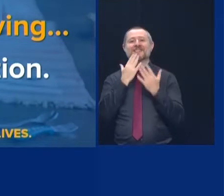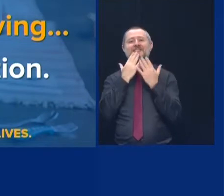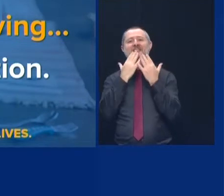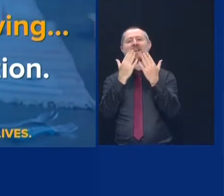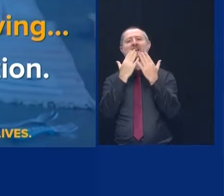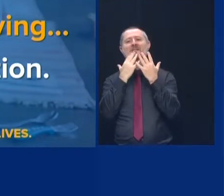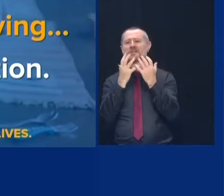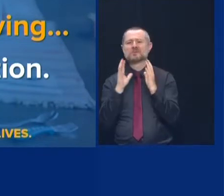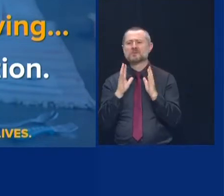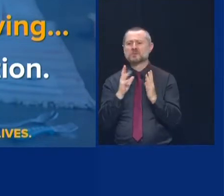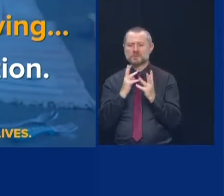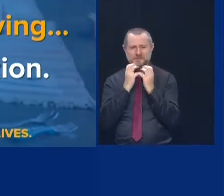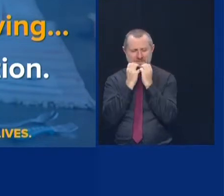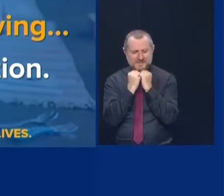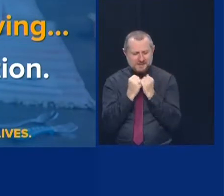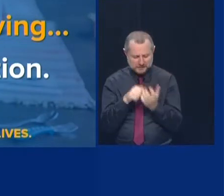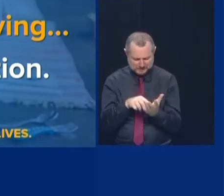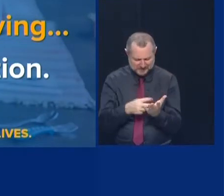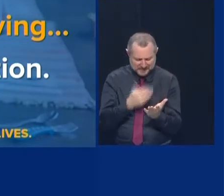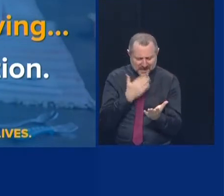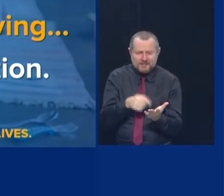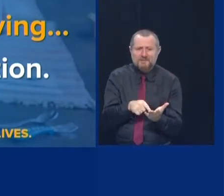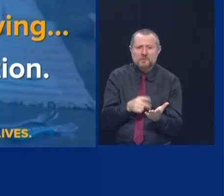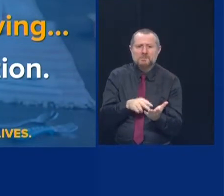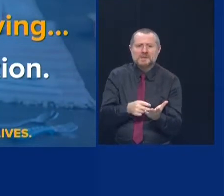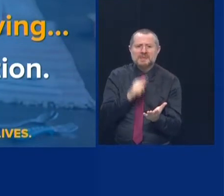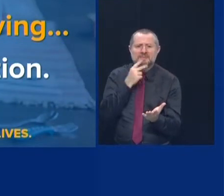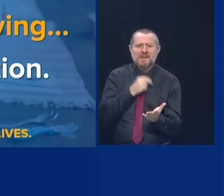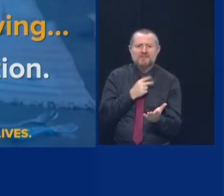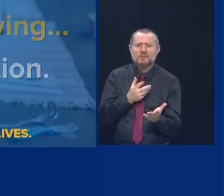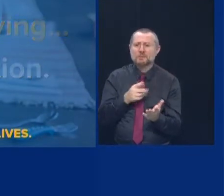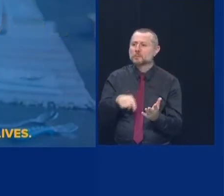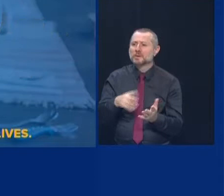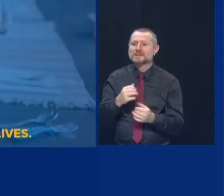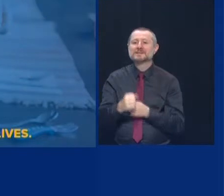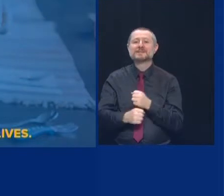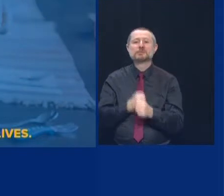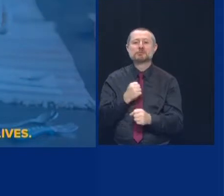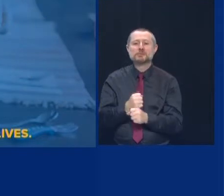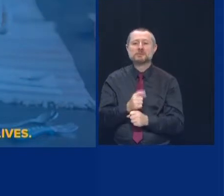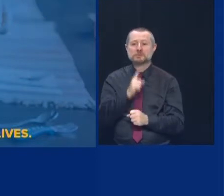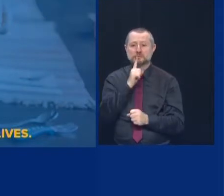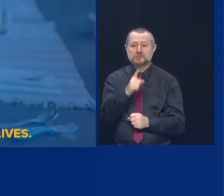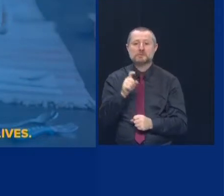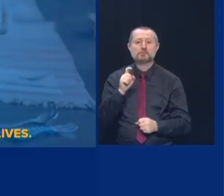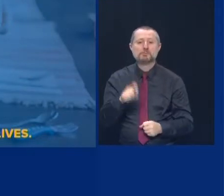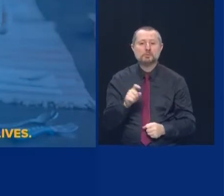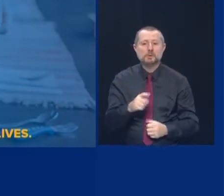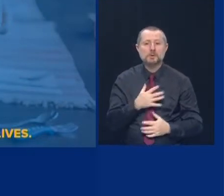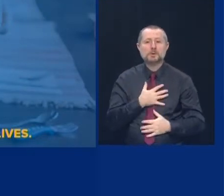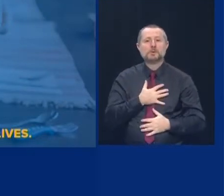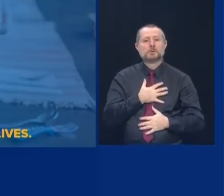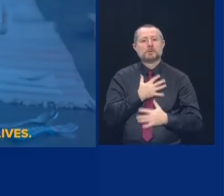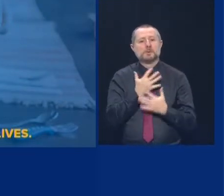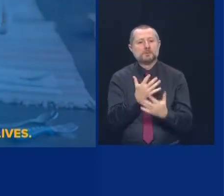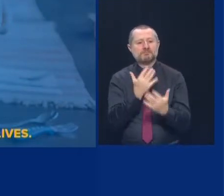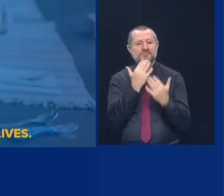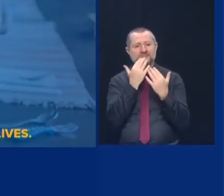THANKSGIVING REALLY MEANS AND REALLY SHOULD MEAN WHEN WE SAY WE GIVE THANKS, BECAUSE THIS IS